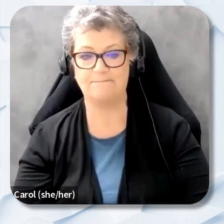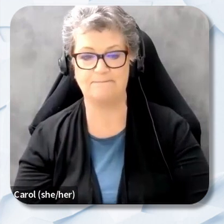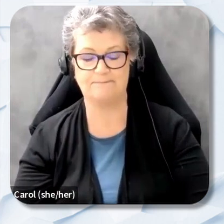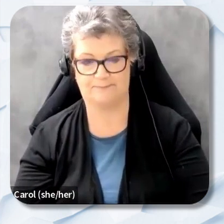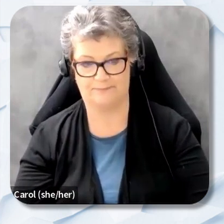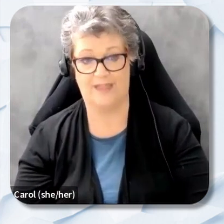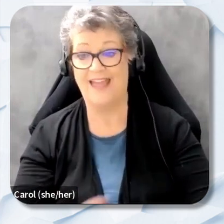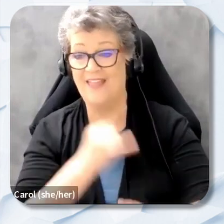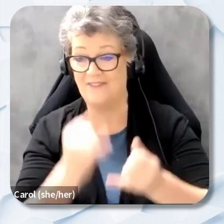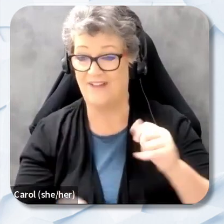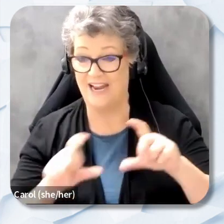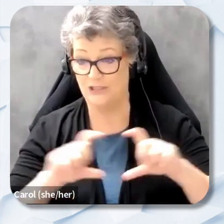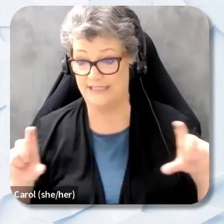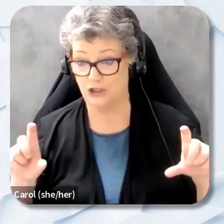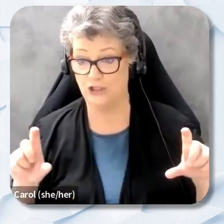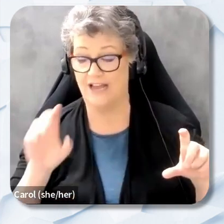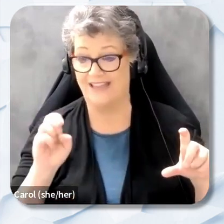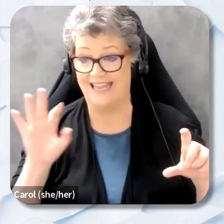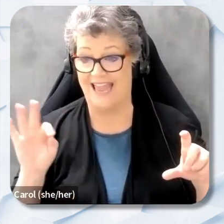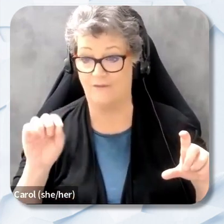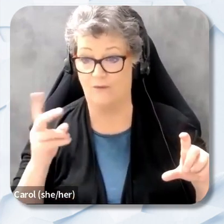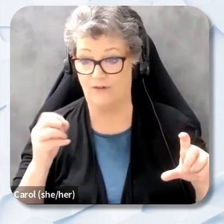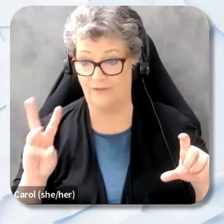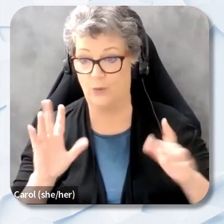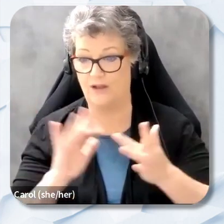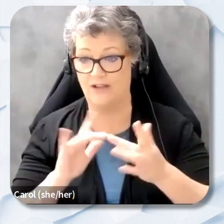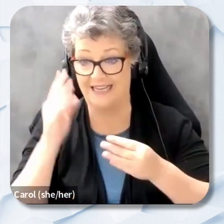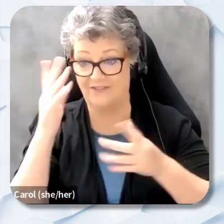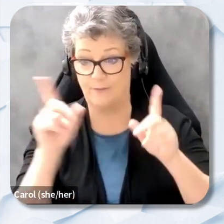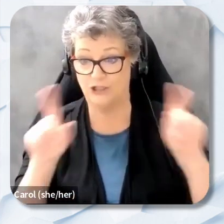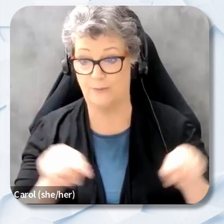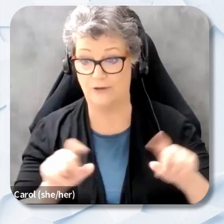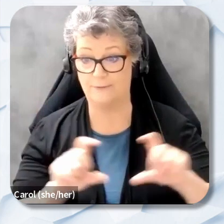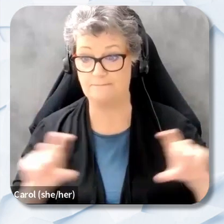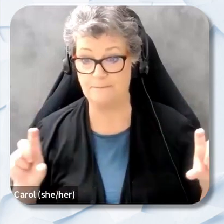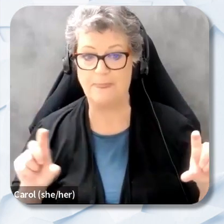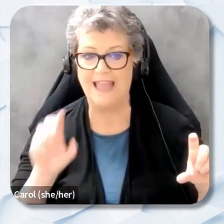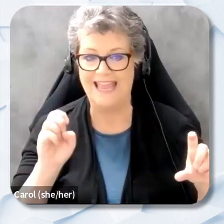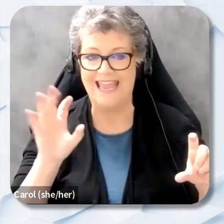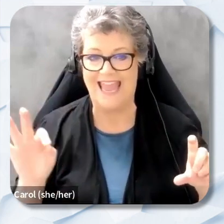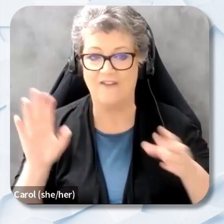The final subsection of the EEF overview and contact information is titled EEF Plan, Adopted